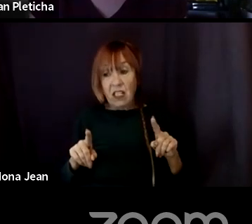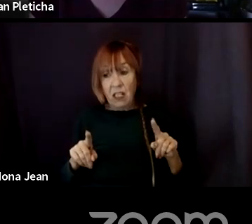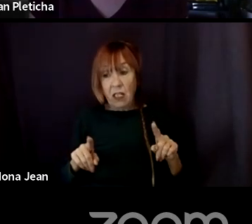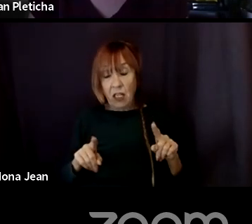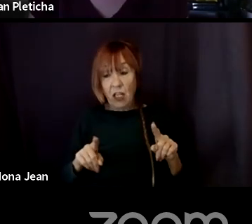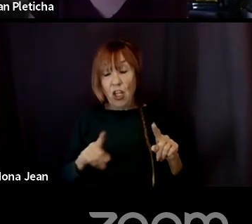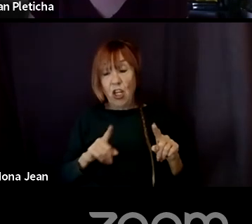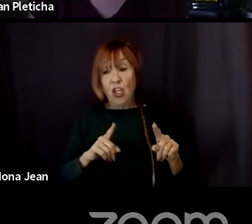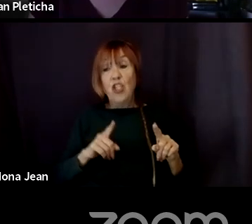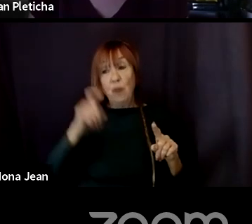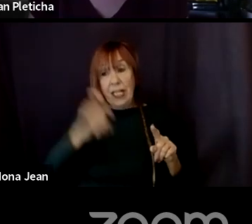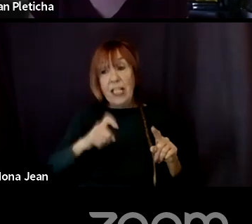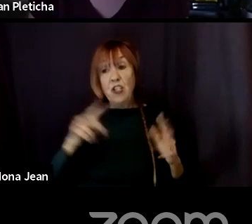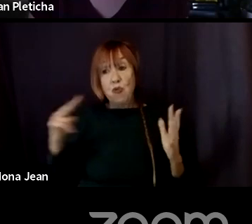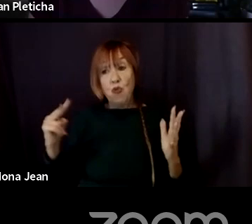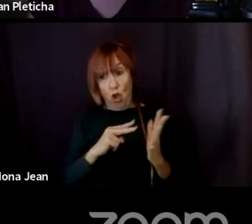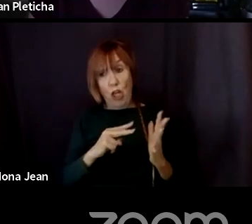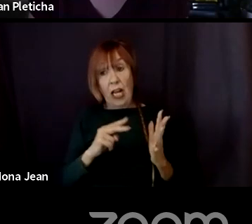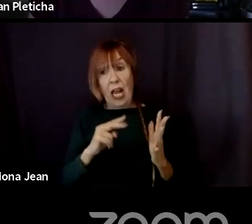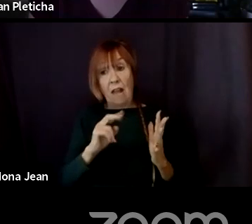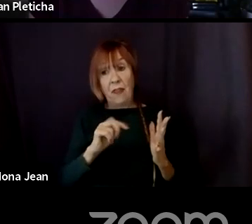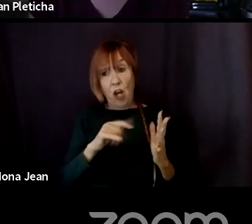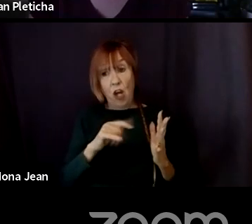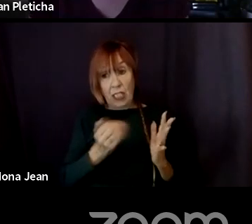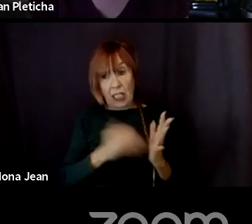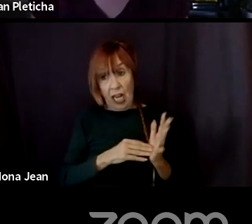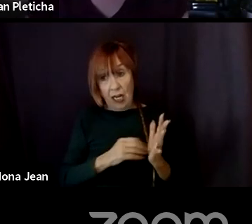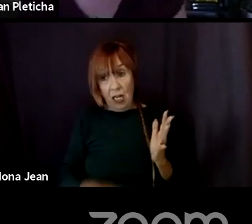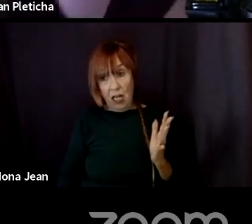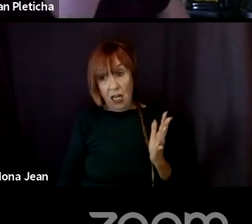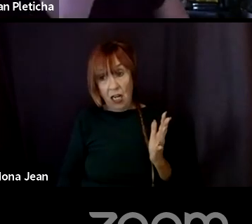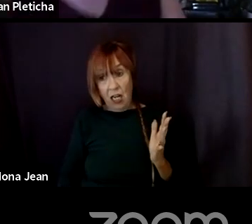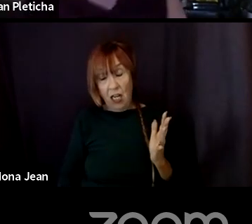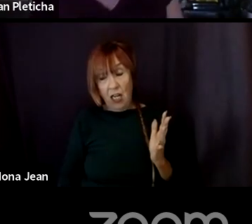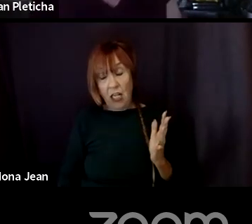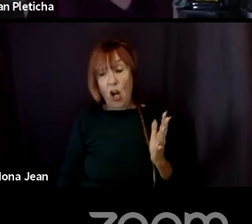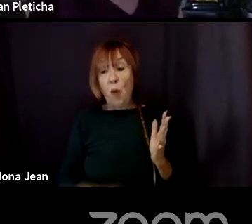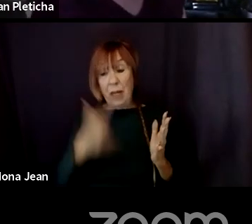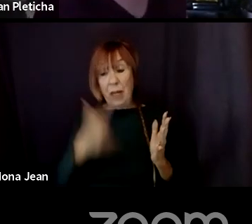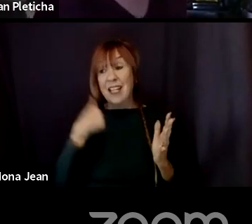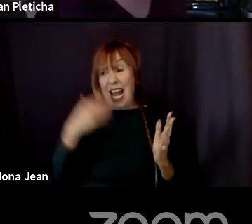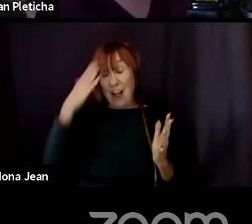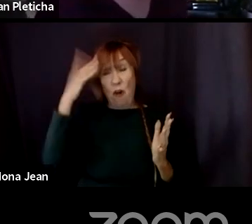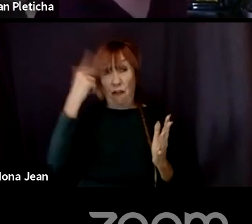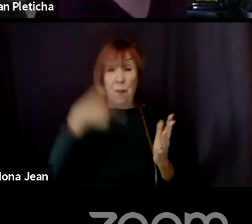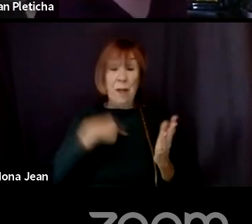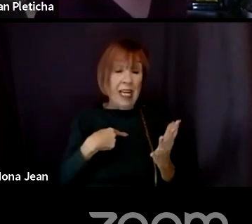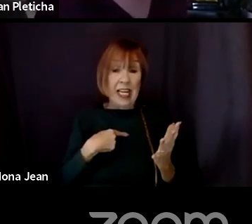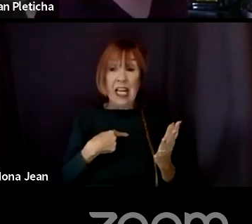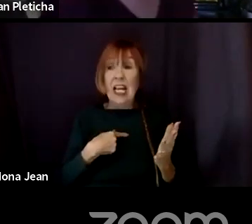after a month, I was like, goddammit, they're right. Yeah, it's true, so true.